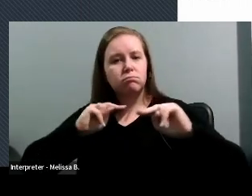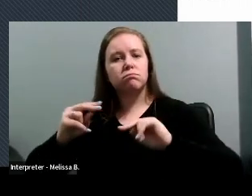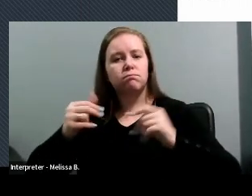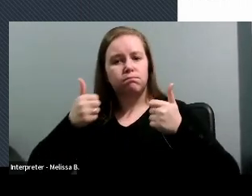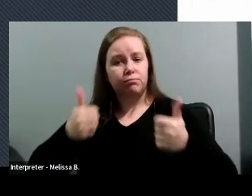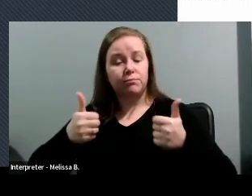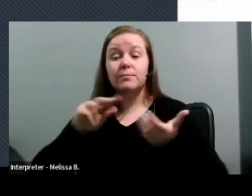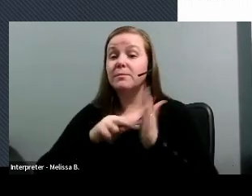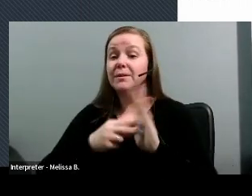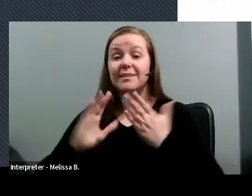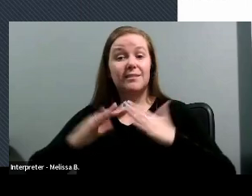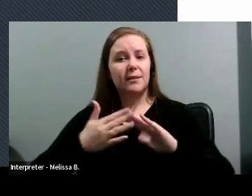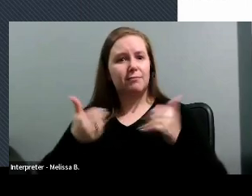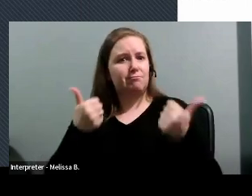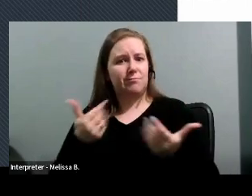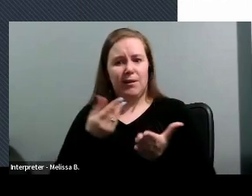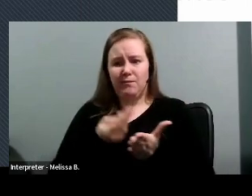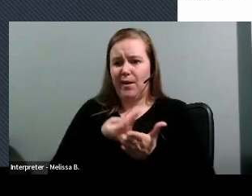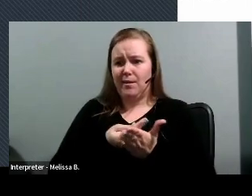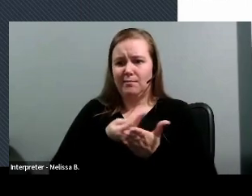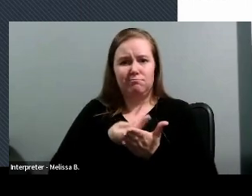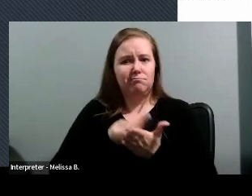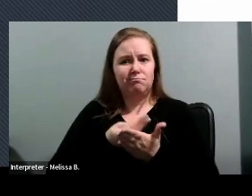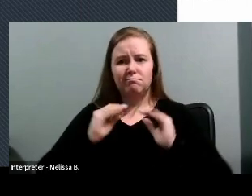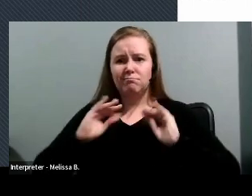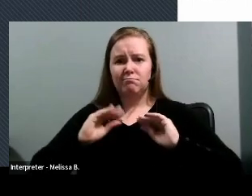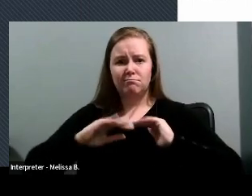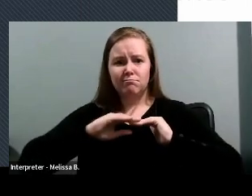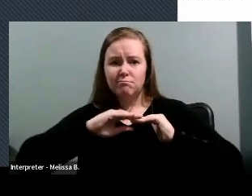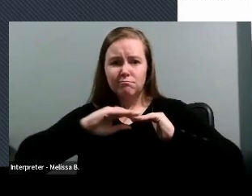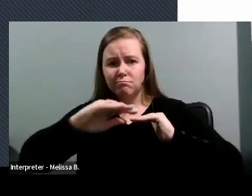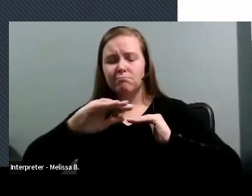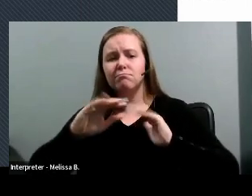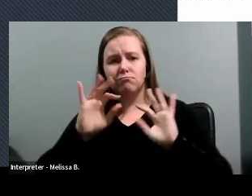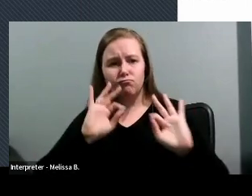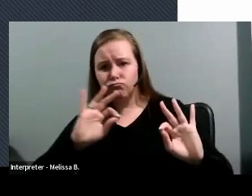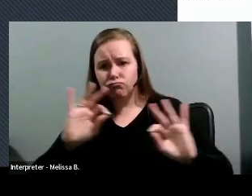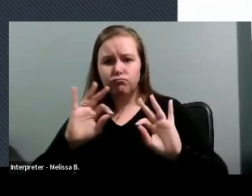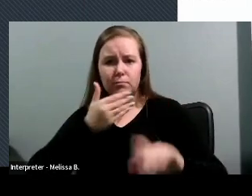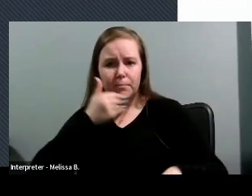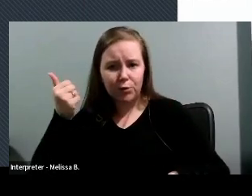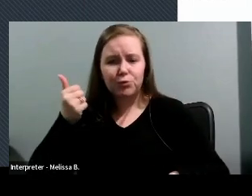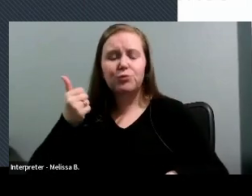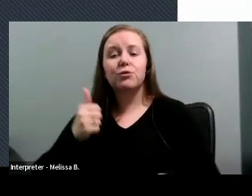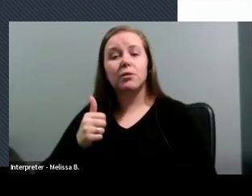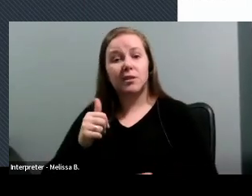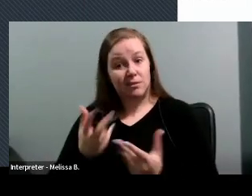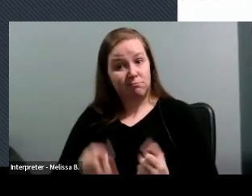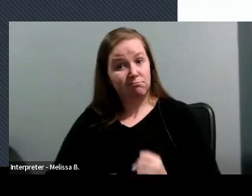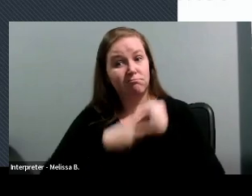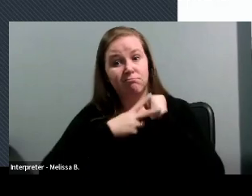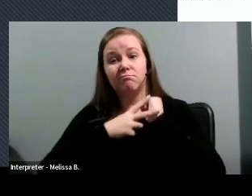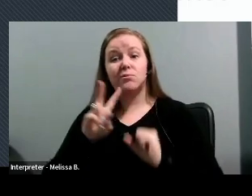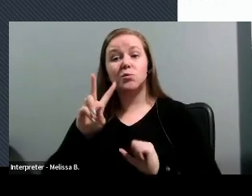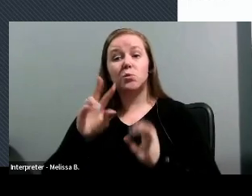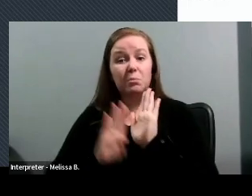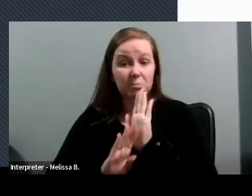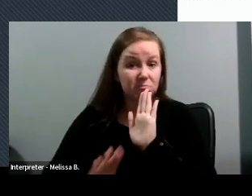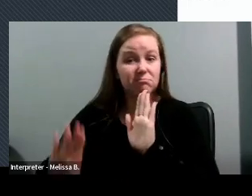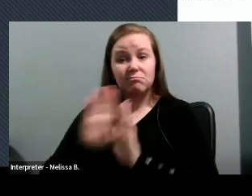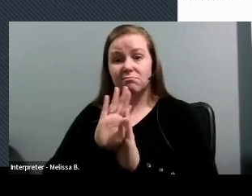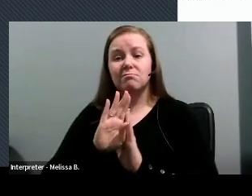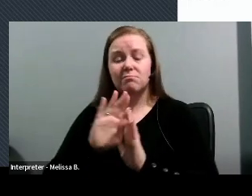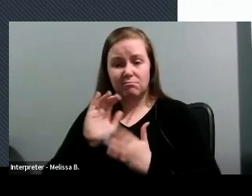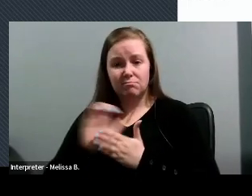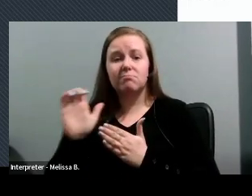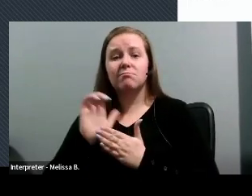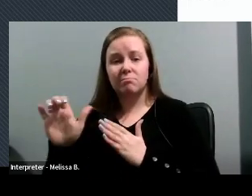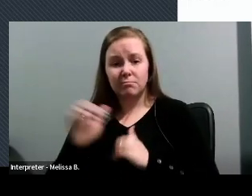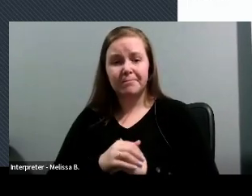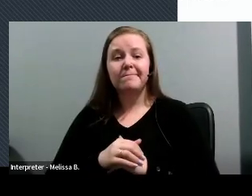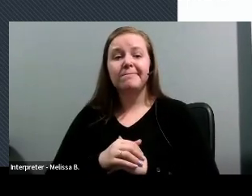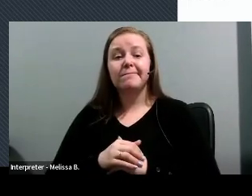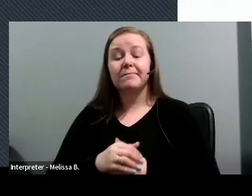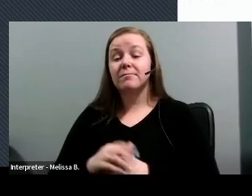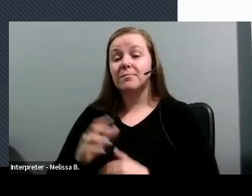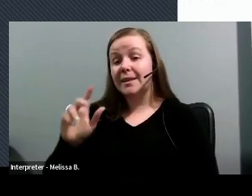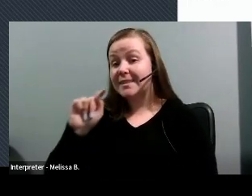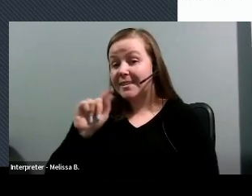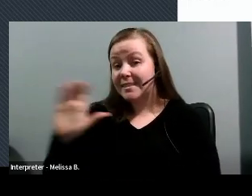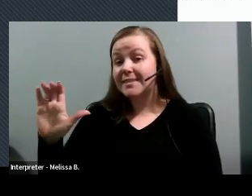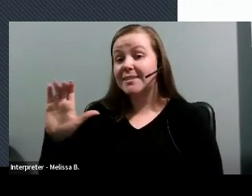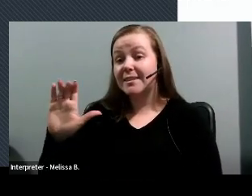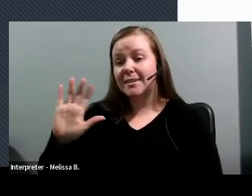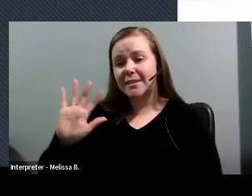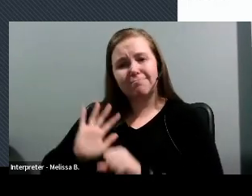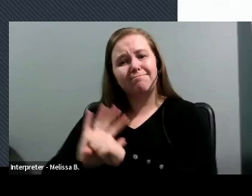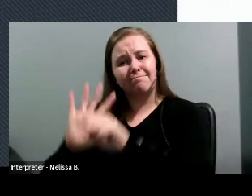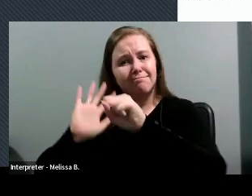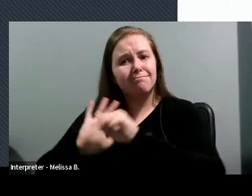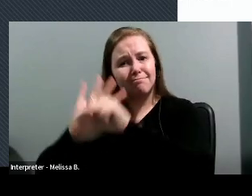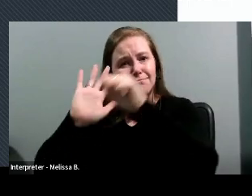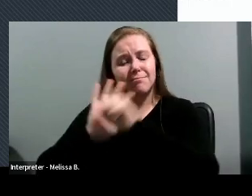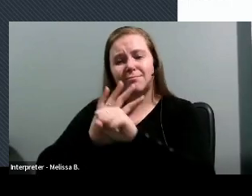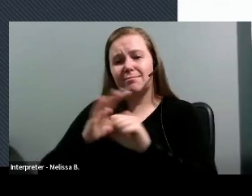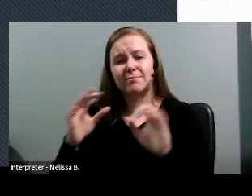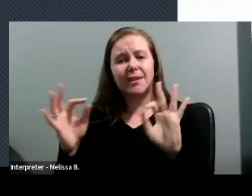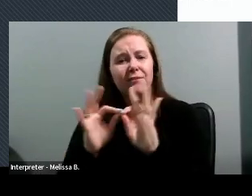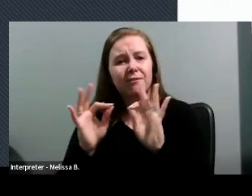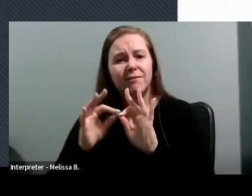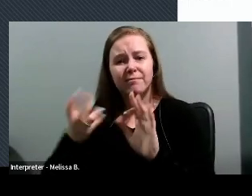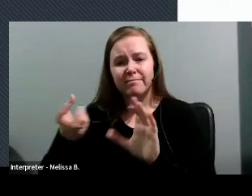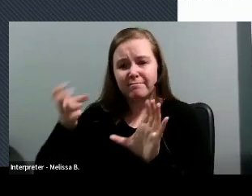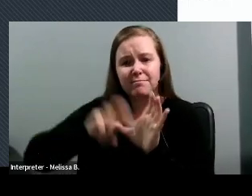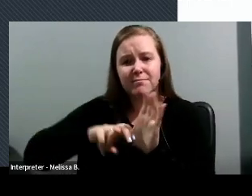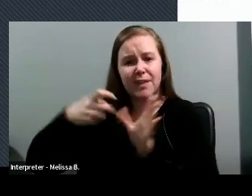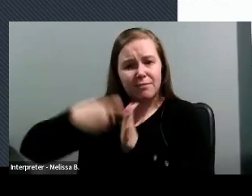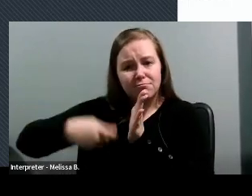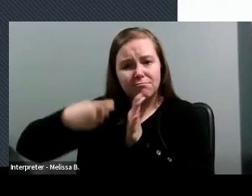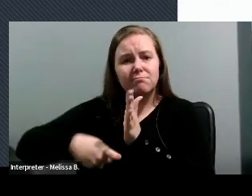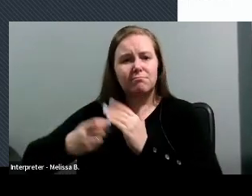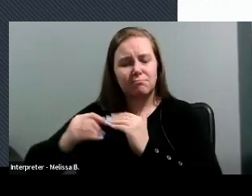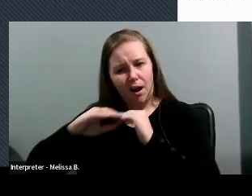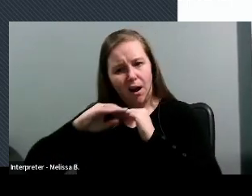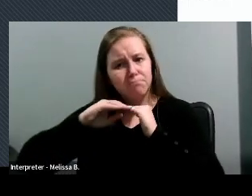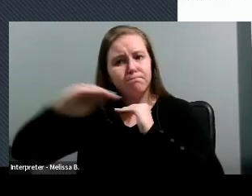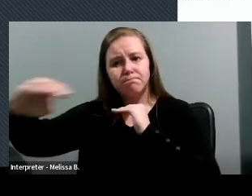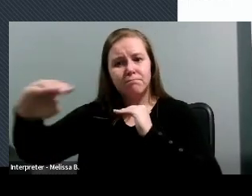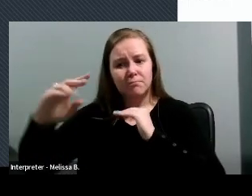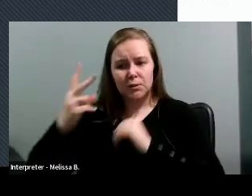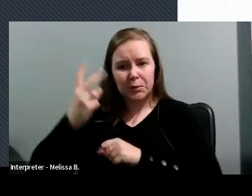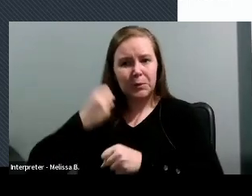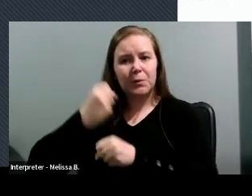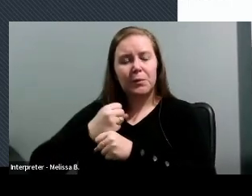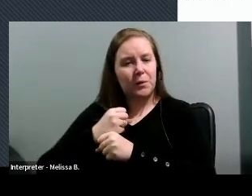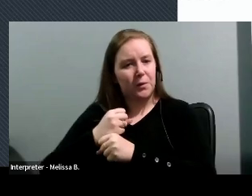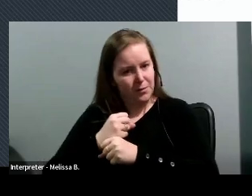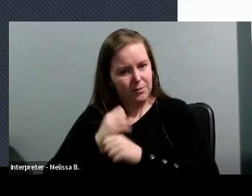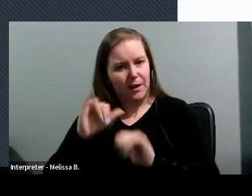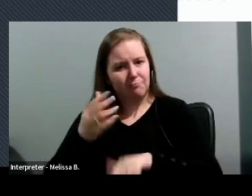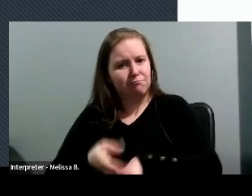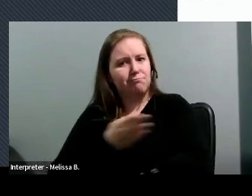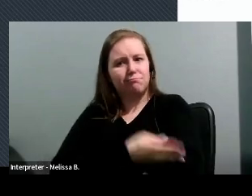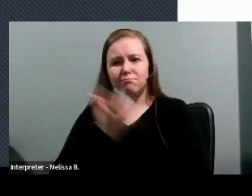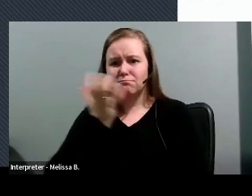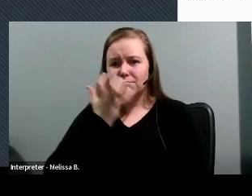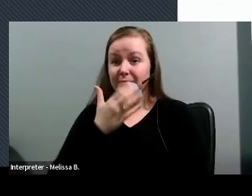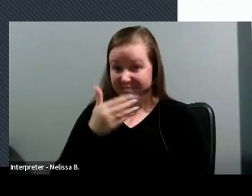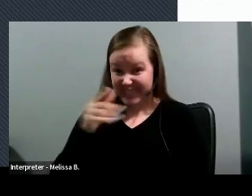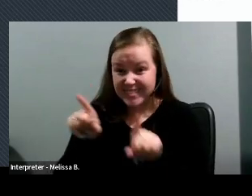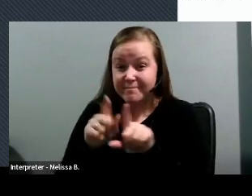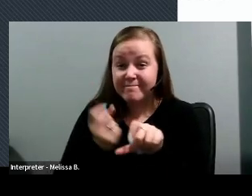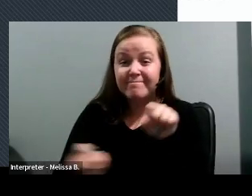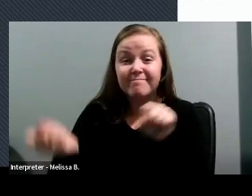Melissa Wong (she/her), SPT: They're… we're able to save over $2 billion. And we also saw a lot of advocacy through, the, TTC riders advocating for transit fare frees, and we've seen that over the past couple years. We're seeing that again this year. Things like, having kids travel for free.